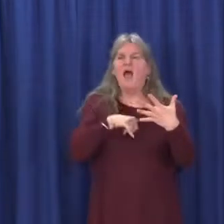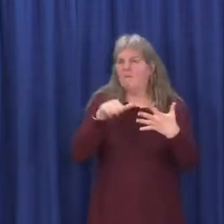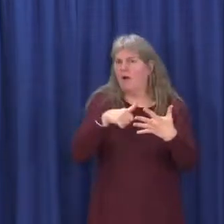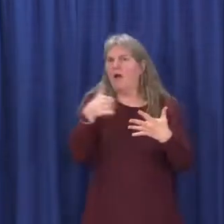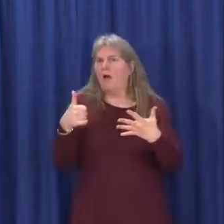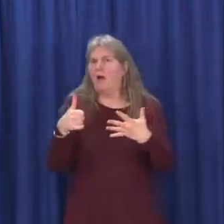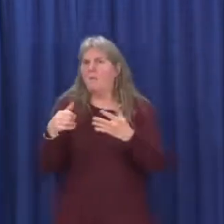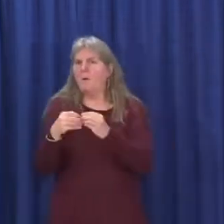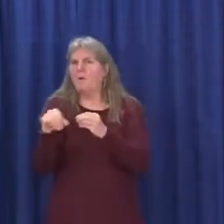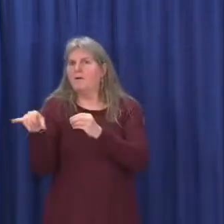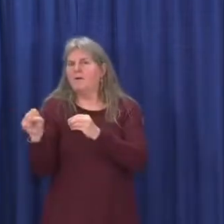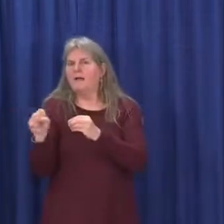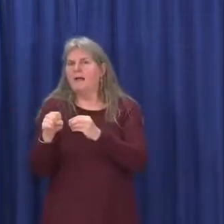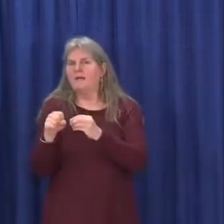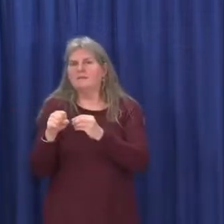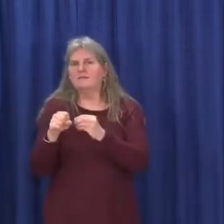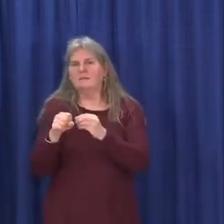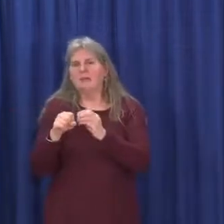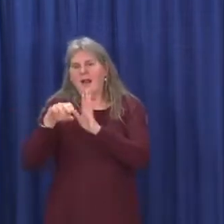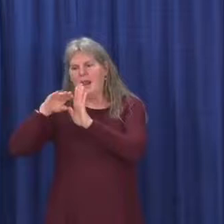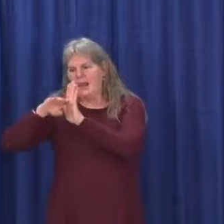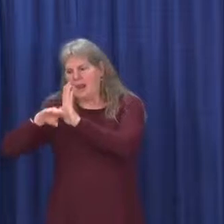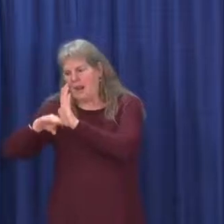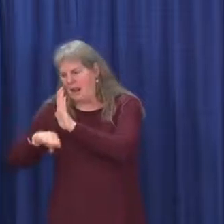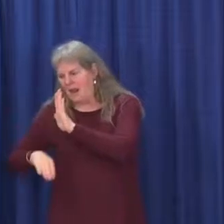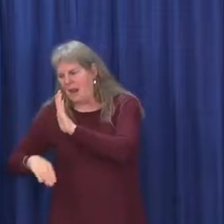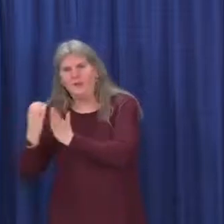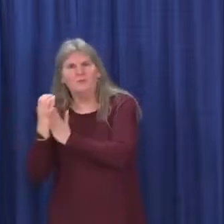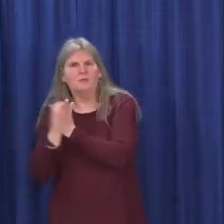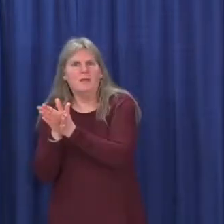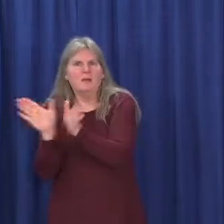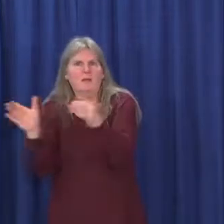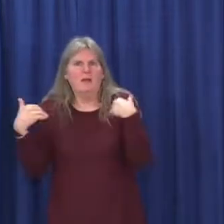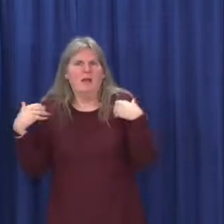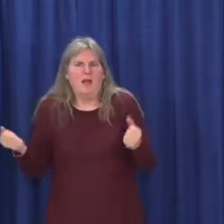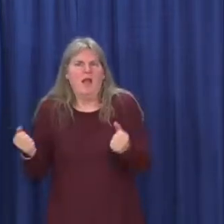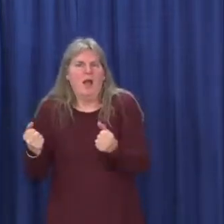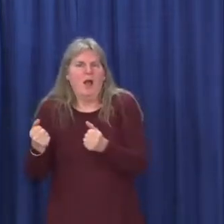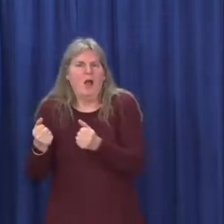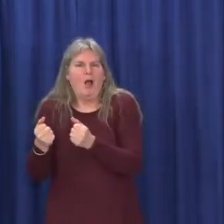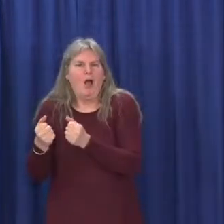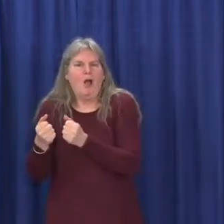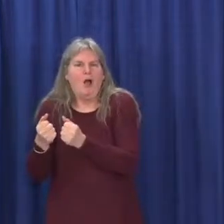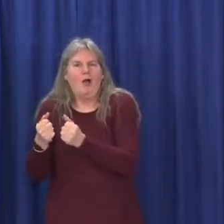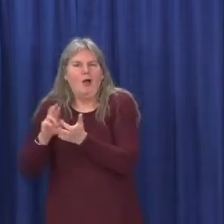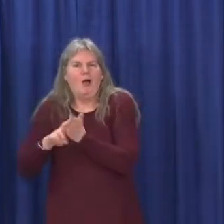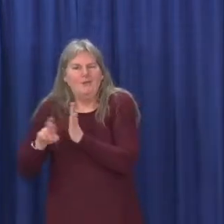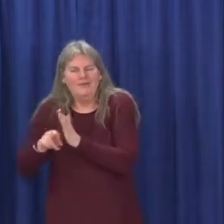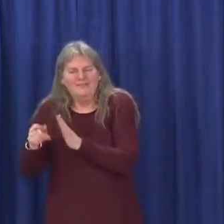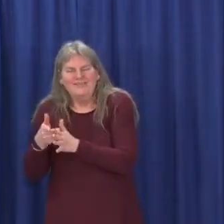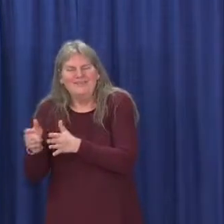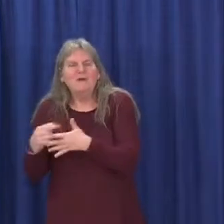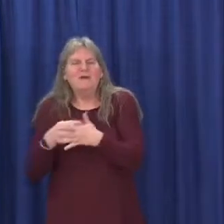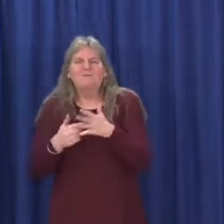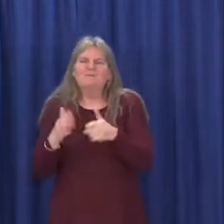couldn't give you a whole course in public health and preventive medicine this morning. Here's some-- here's the top five.